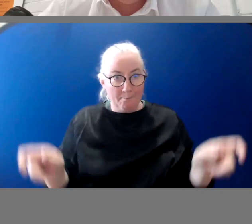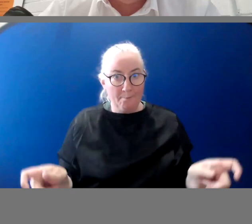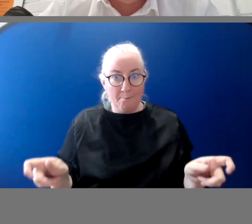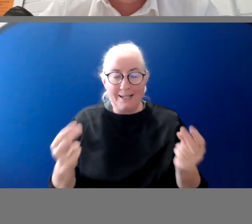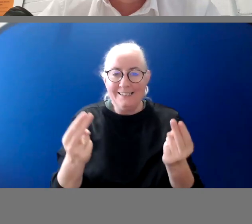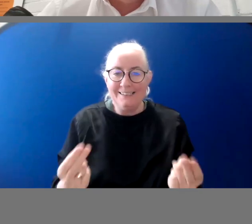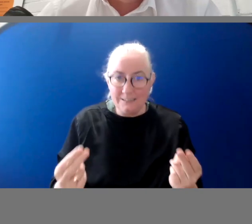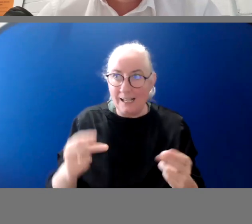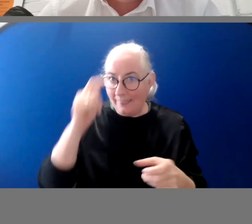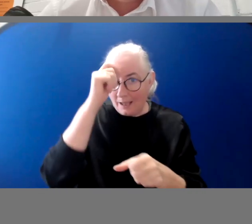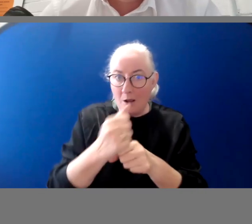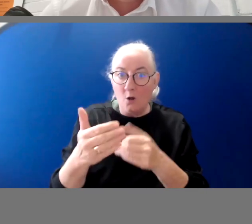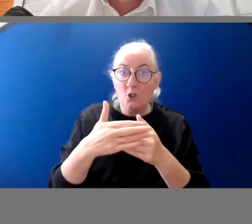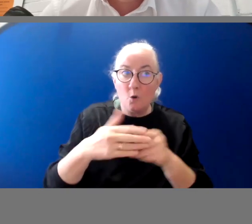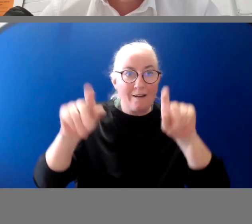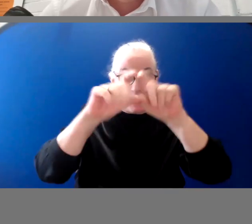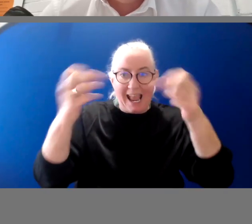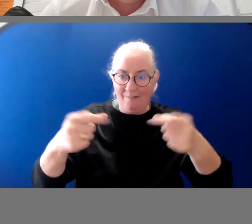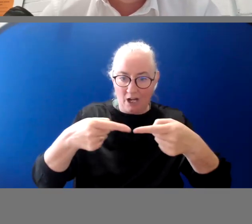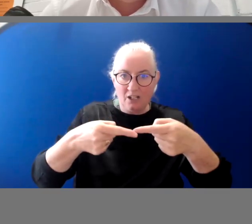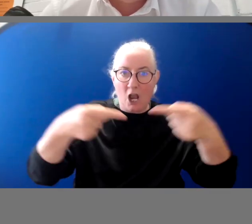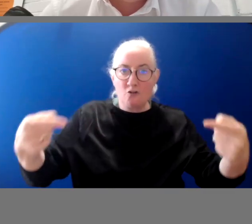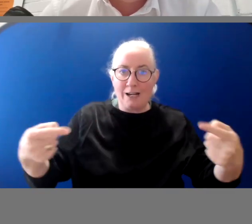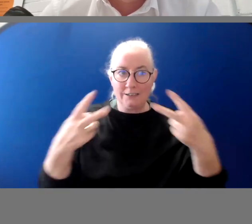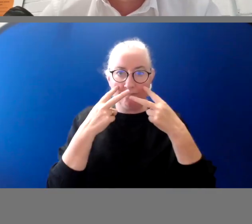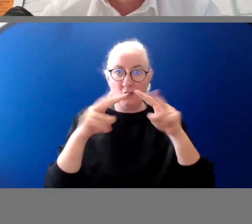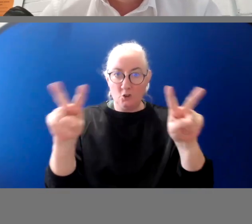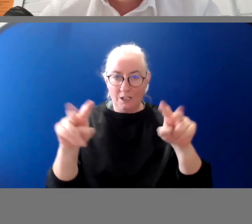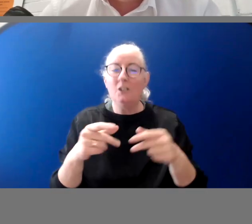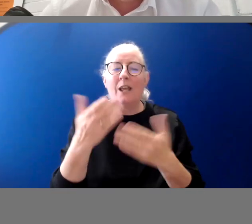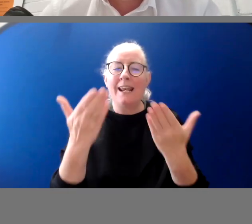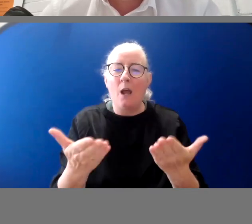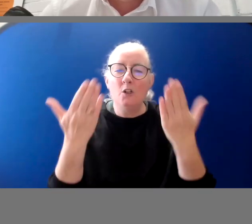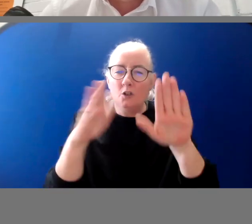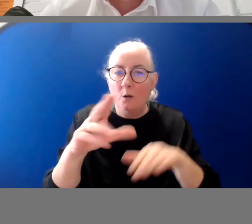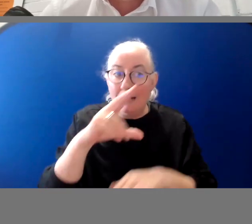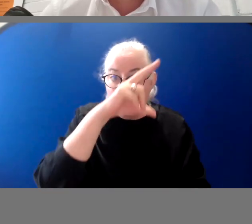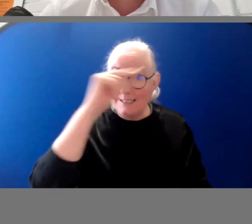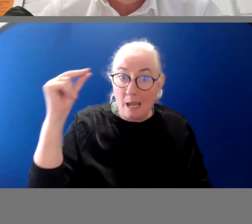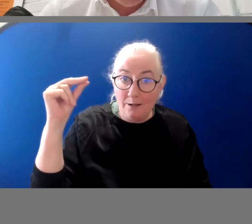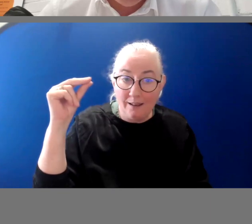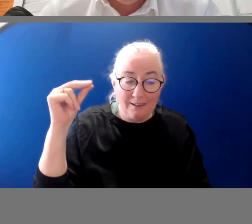of your doors so that they contrast visually so let's look at some examples so again in the